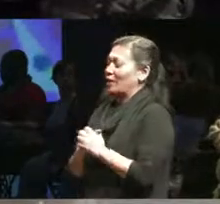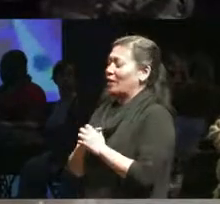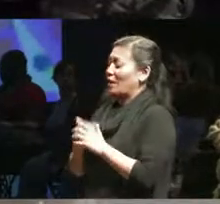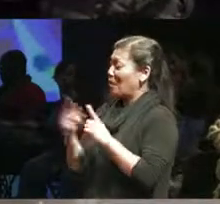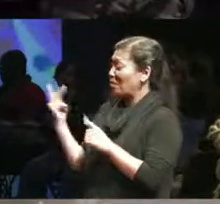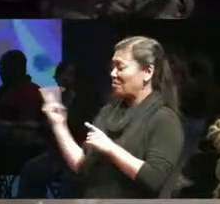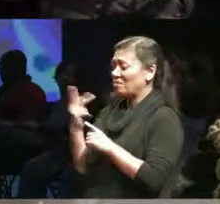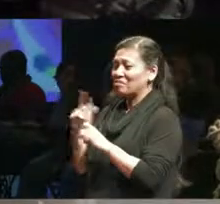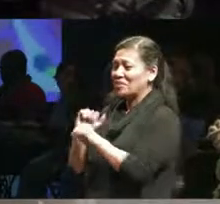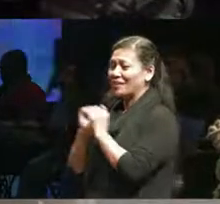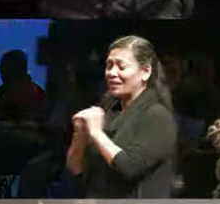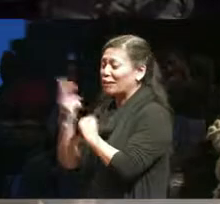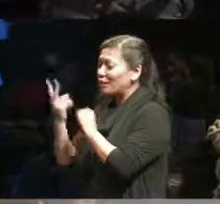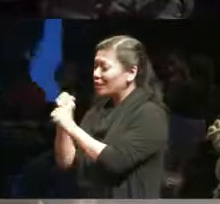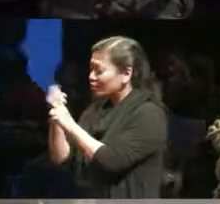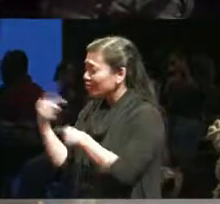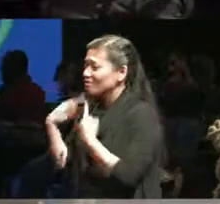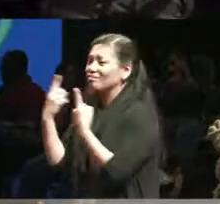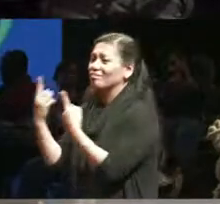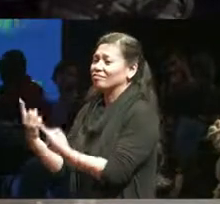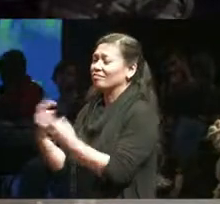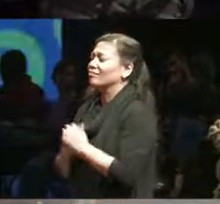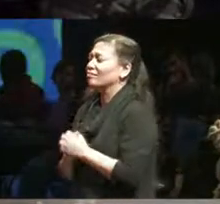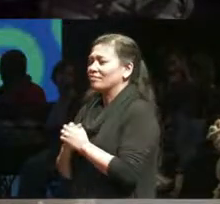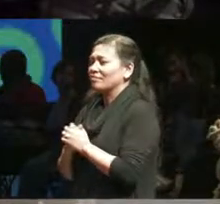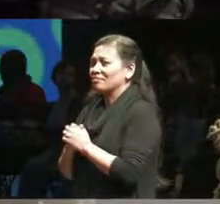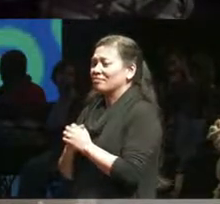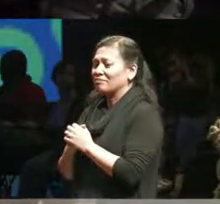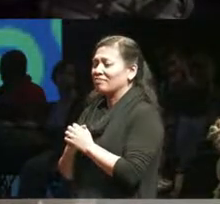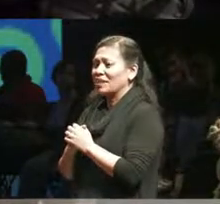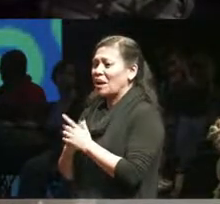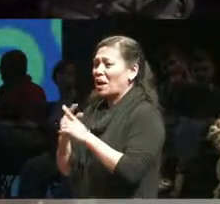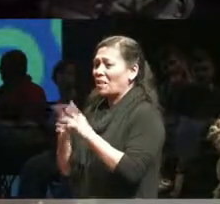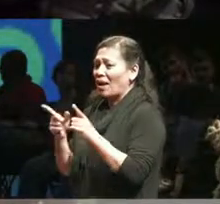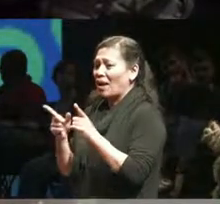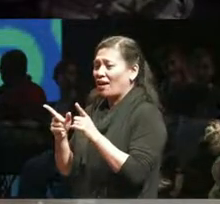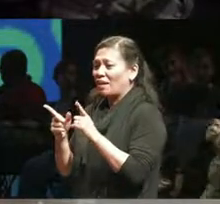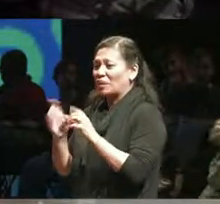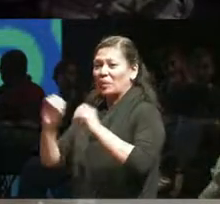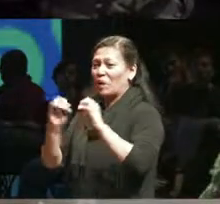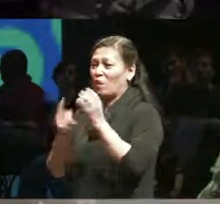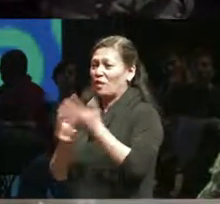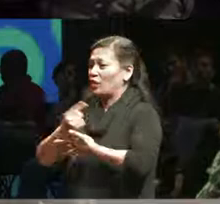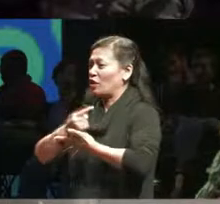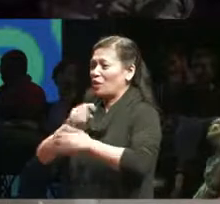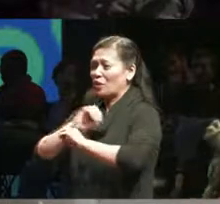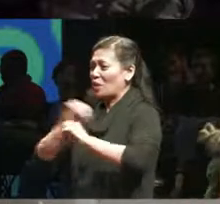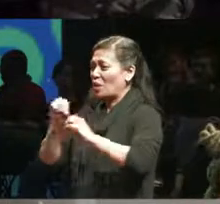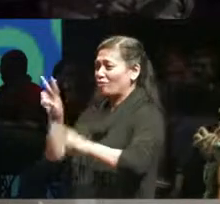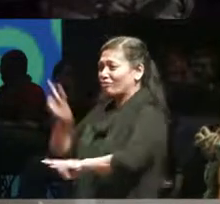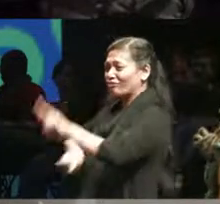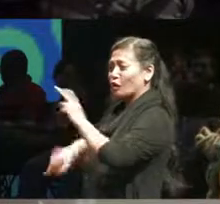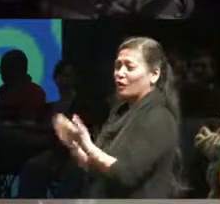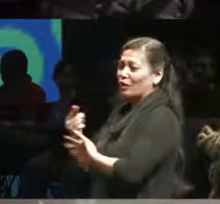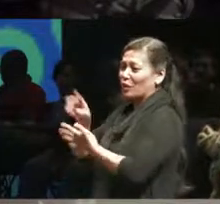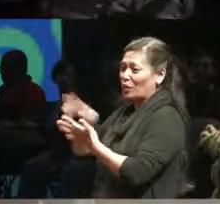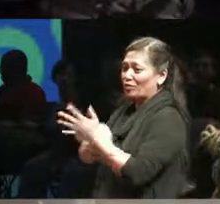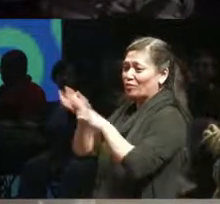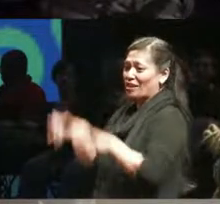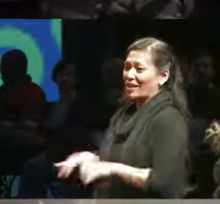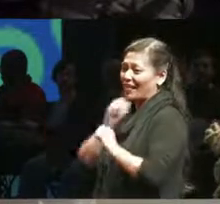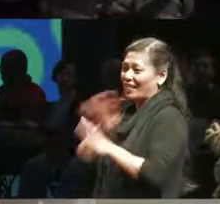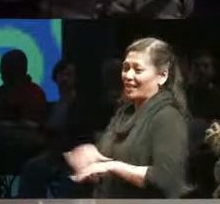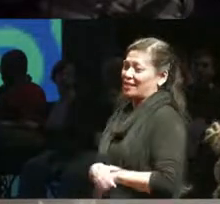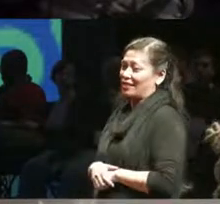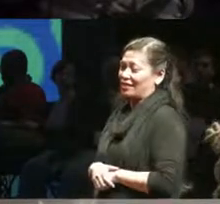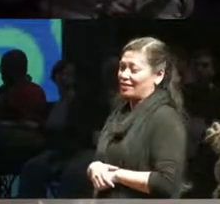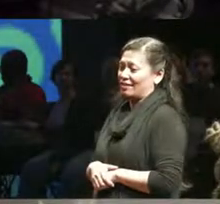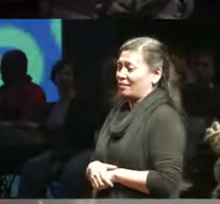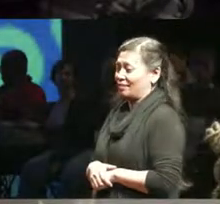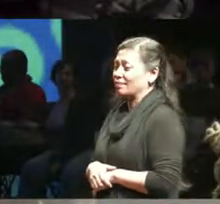now and we have not gotten a single review. And Indigenous arts although they go there,